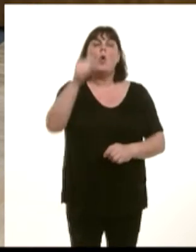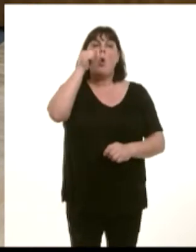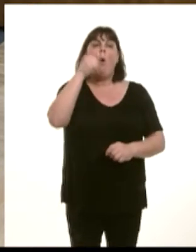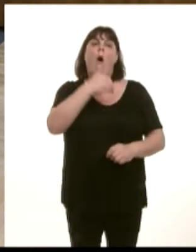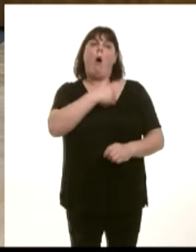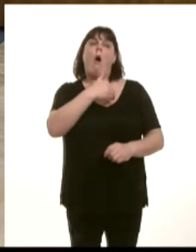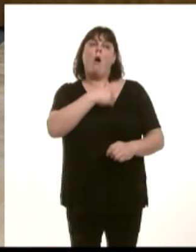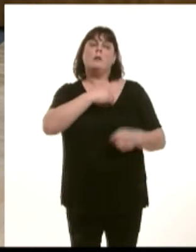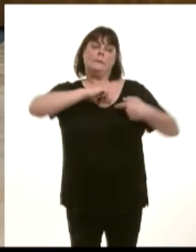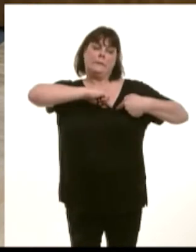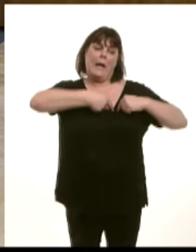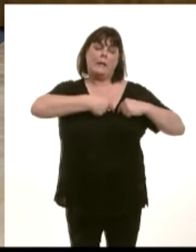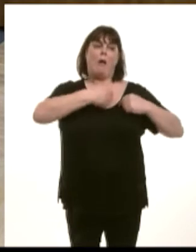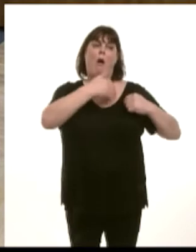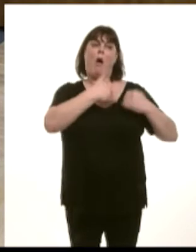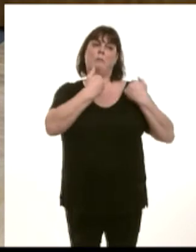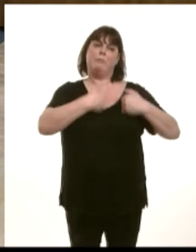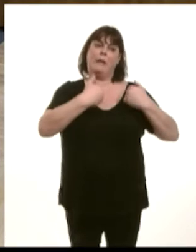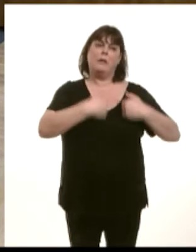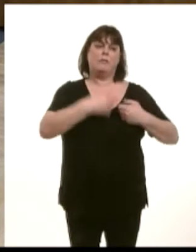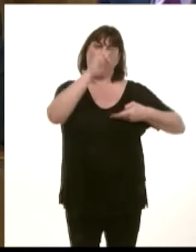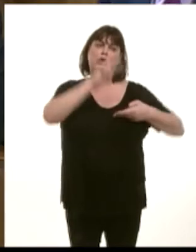there have been successes in terms of promoting better lifestyles. There are some challenges.